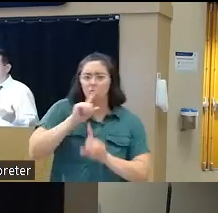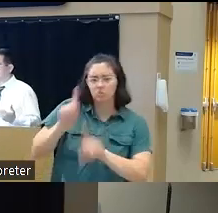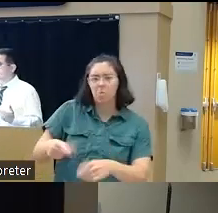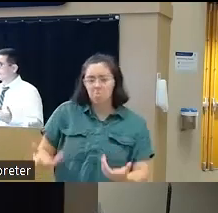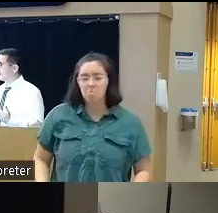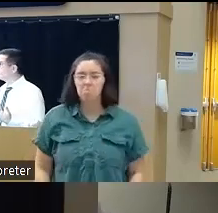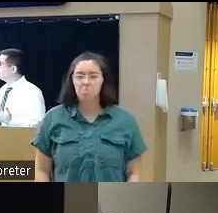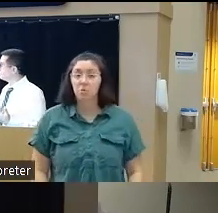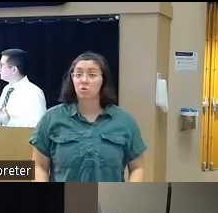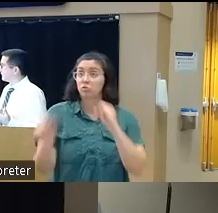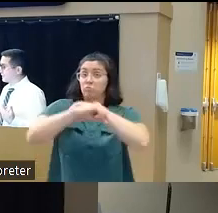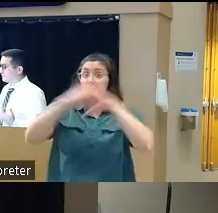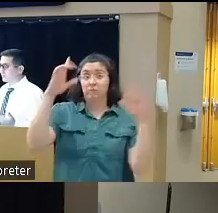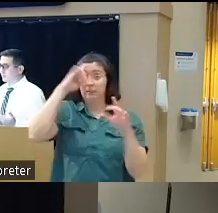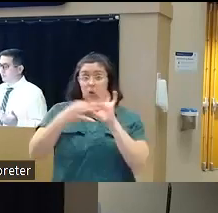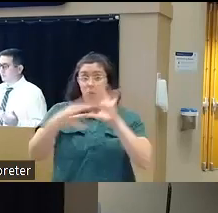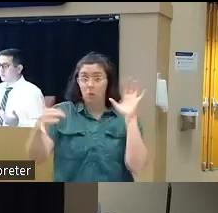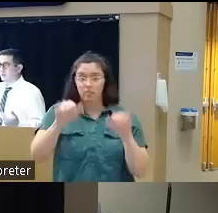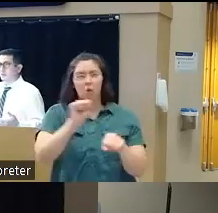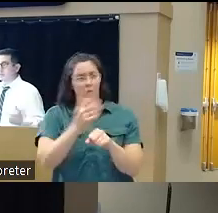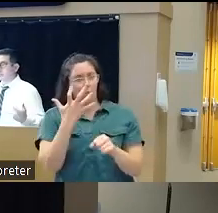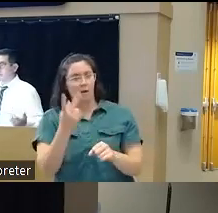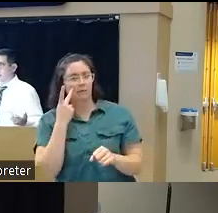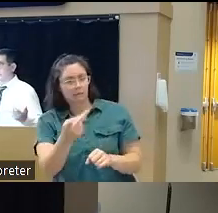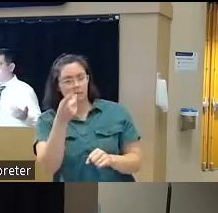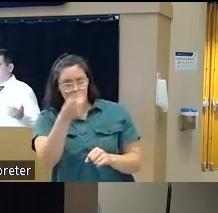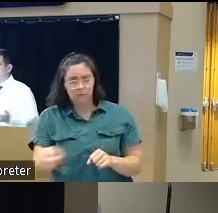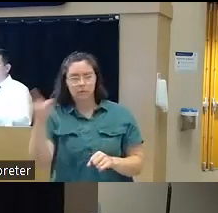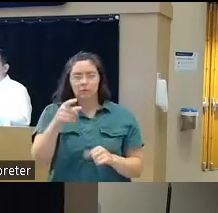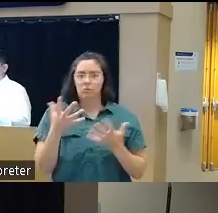imagine that in psychosis this is the kind of work that we want to be or this is what we want to be